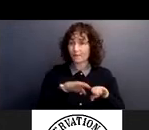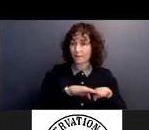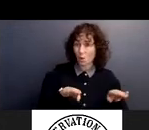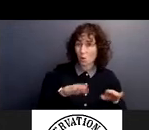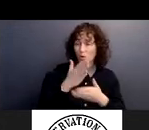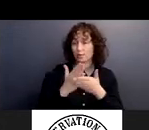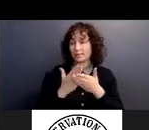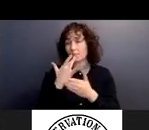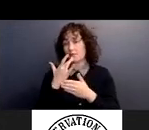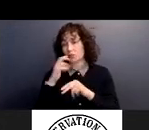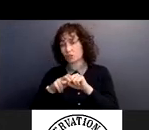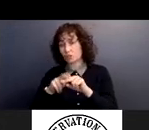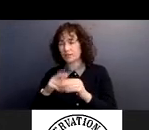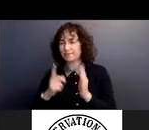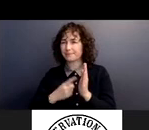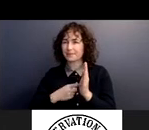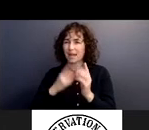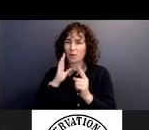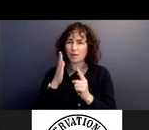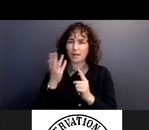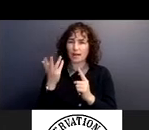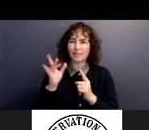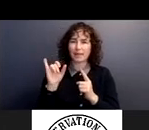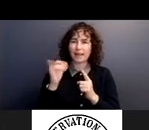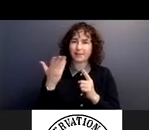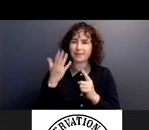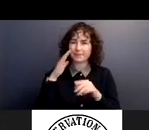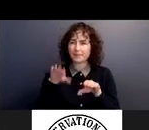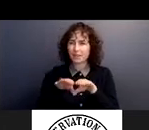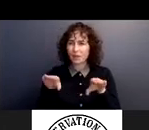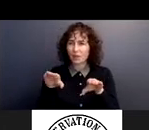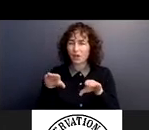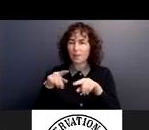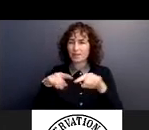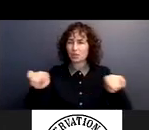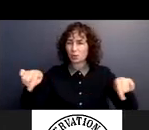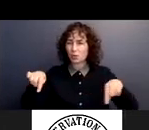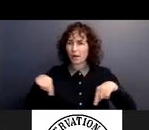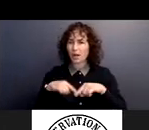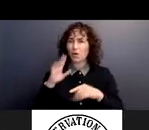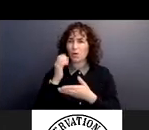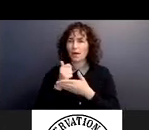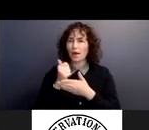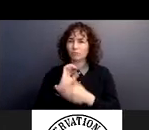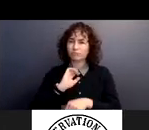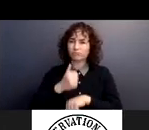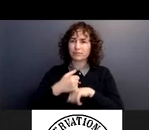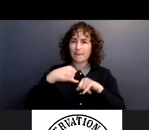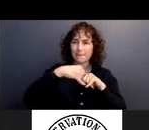Sometimes I use the, like a carpet squares to help define boundaries for where they sit.